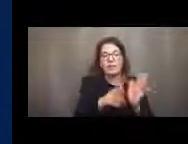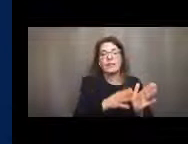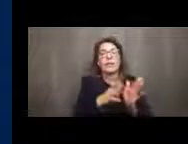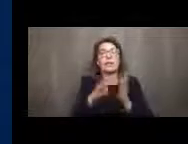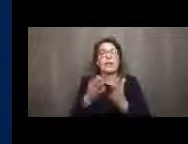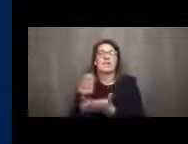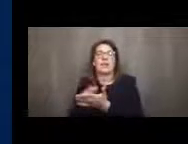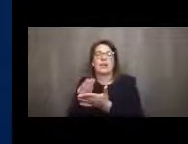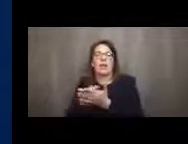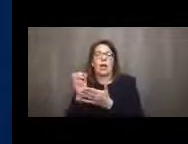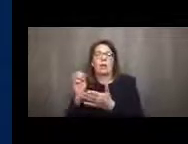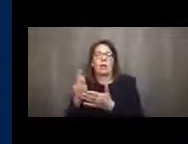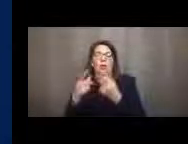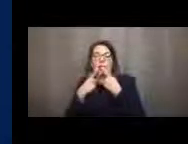and Funding Opportunity Announcements.